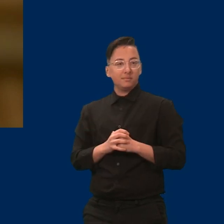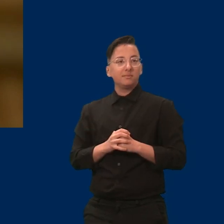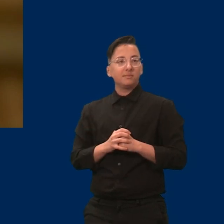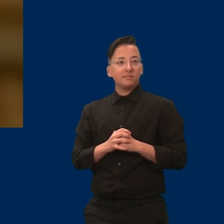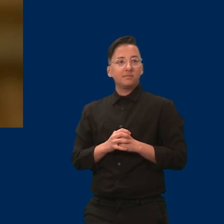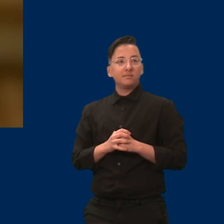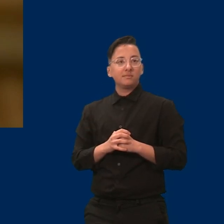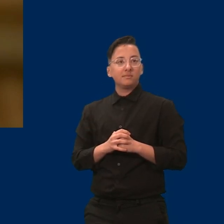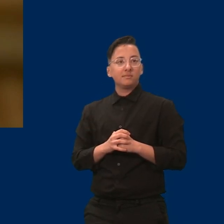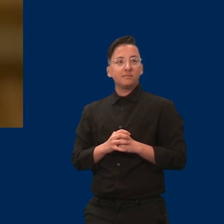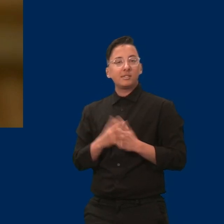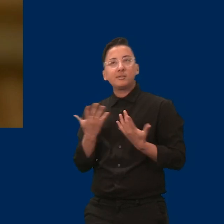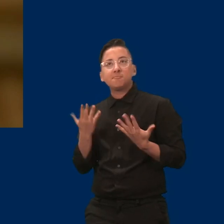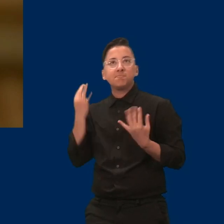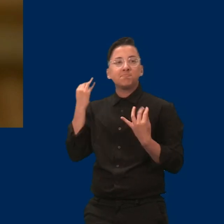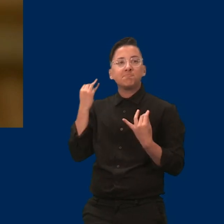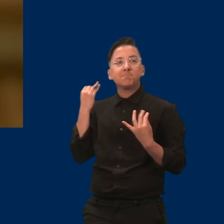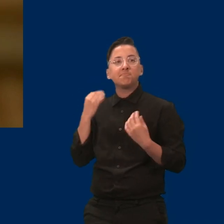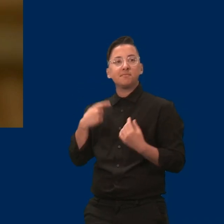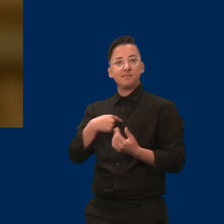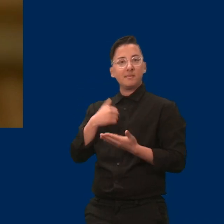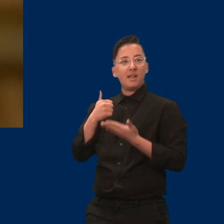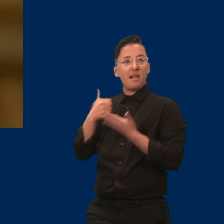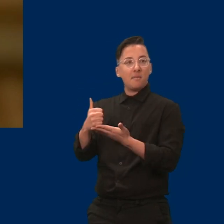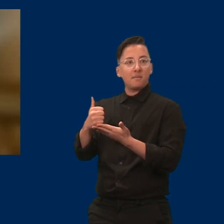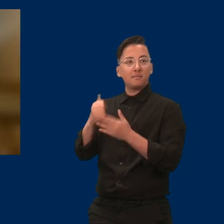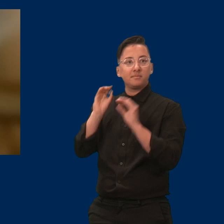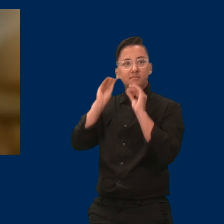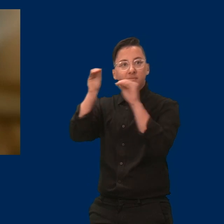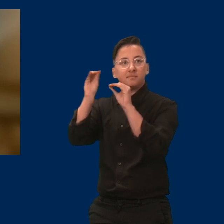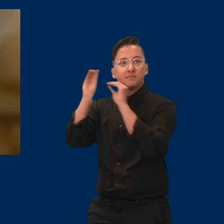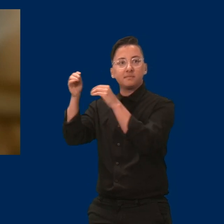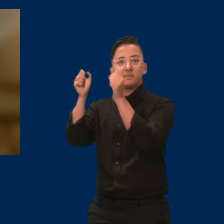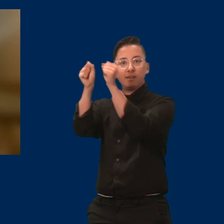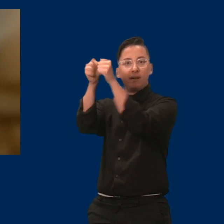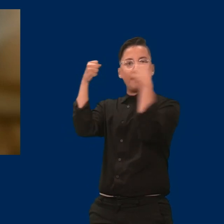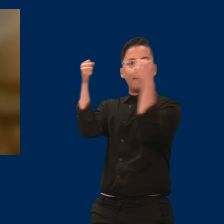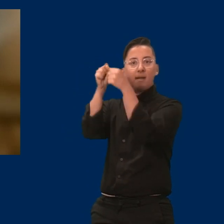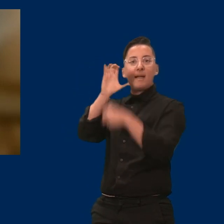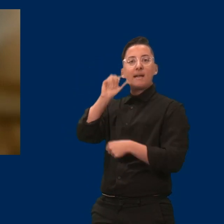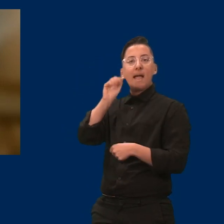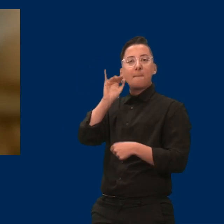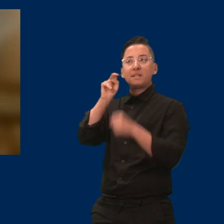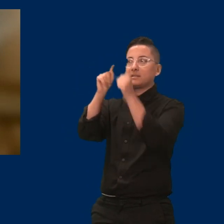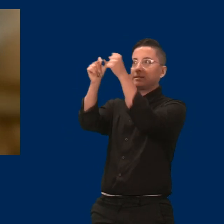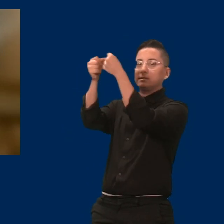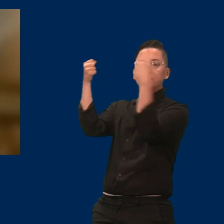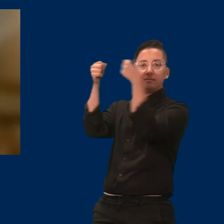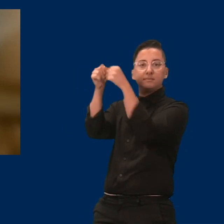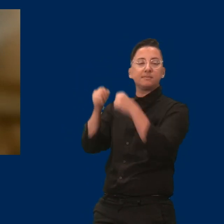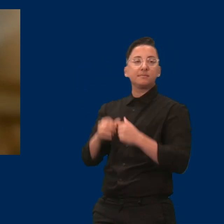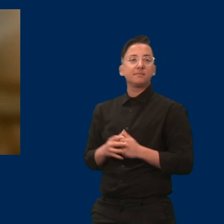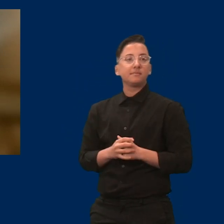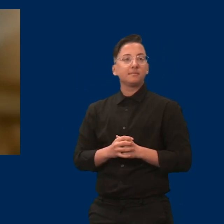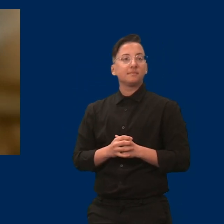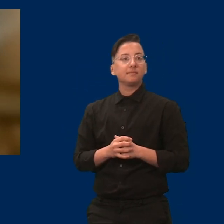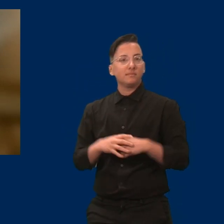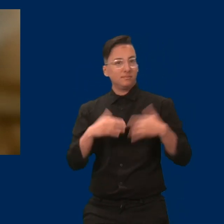And help put cabinets in. (John) So you've got to have an eye for that, the cabinets to see--did you make sure that they